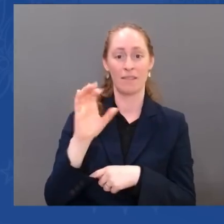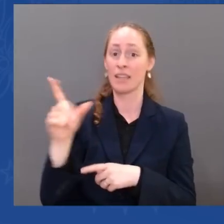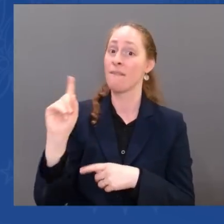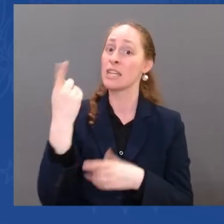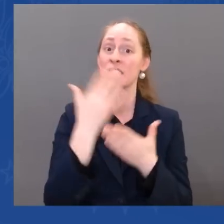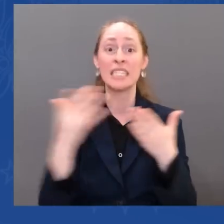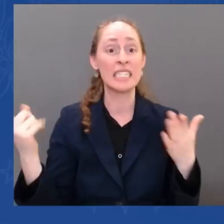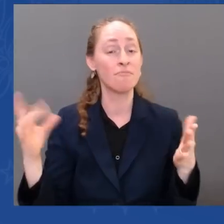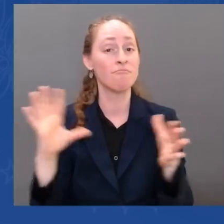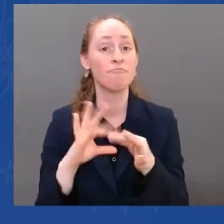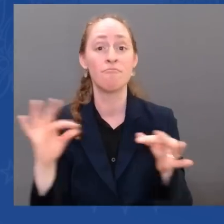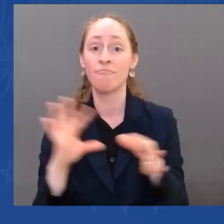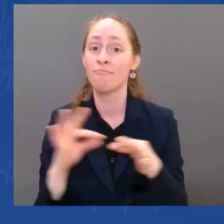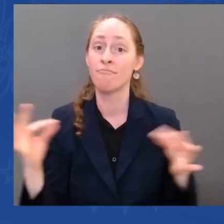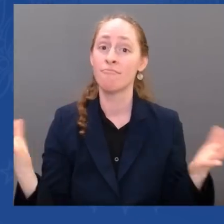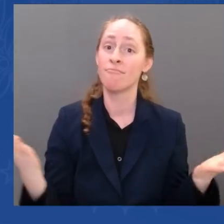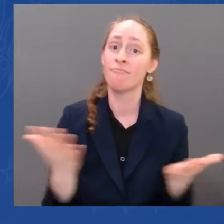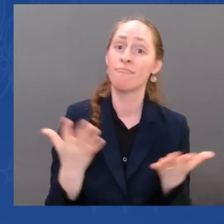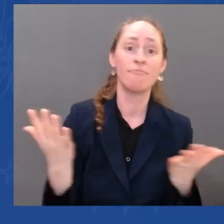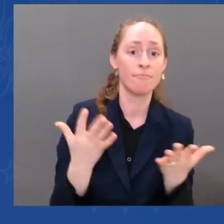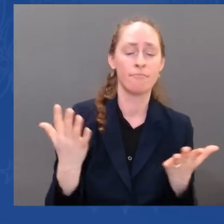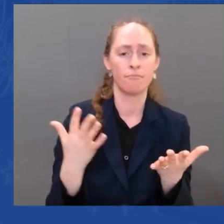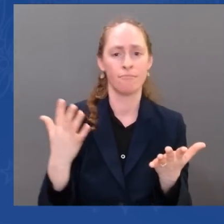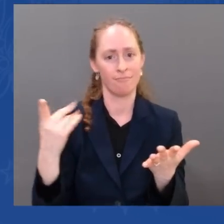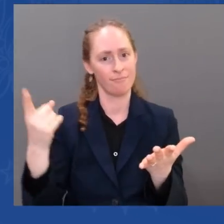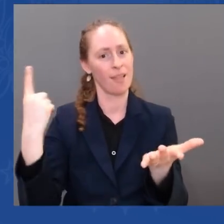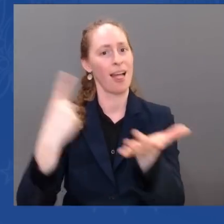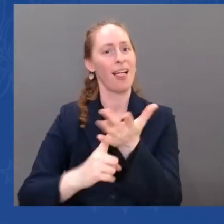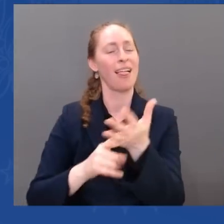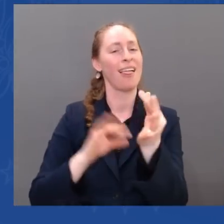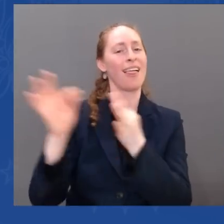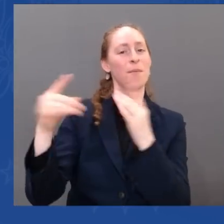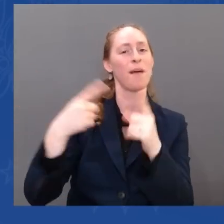leaving a small village in western Greece called Platanos.